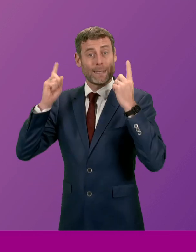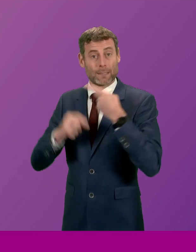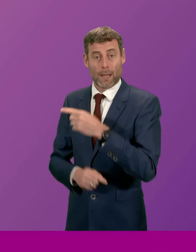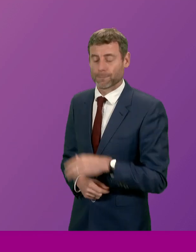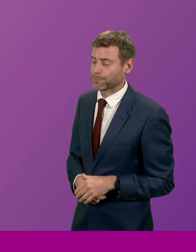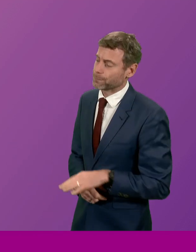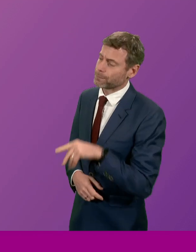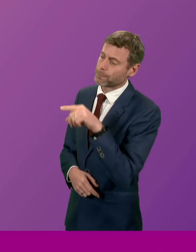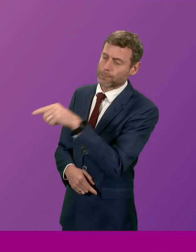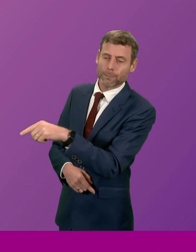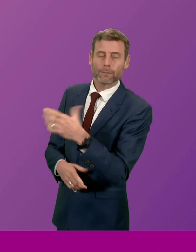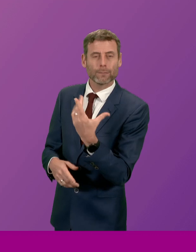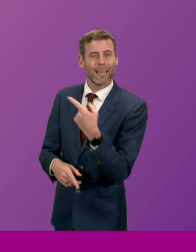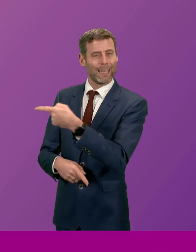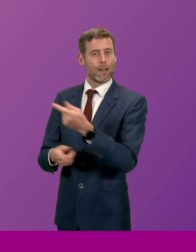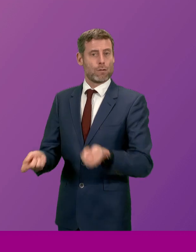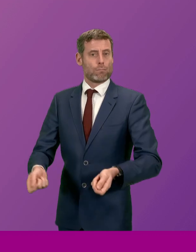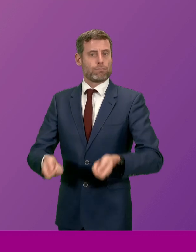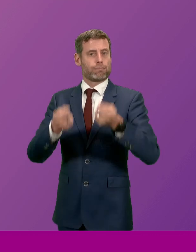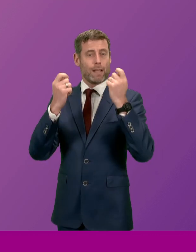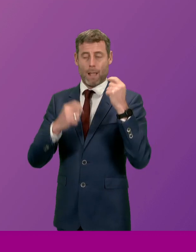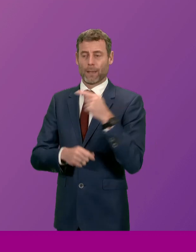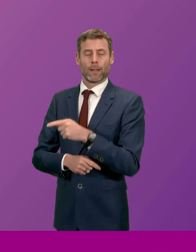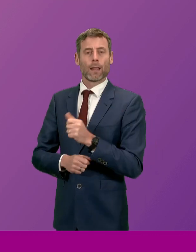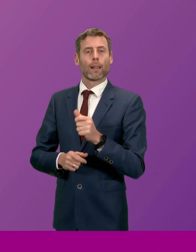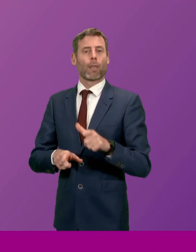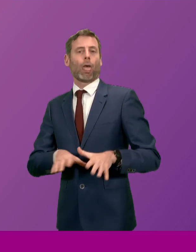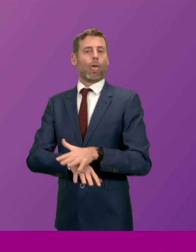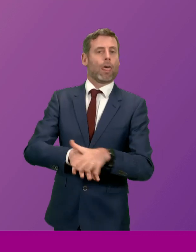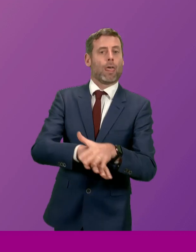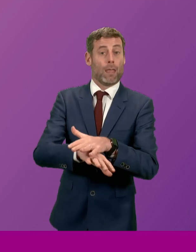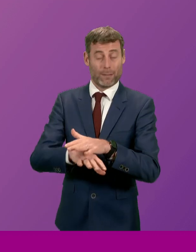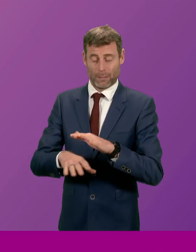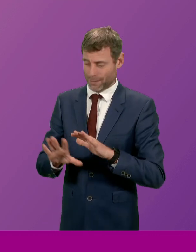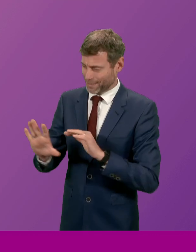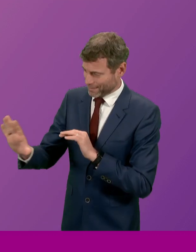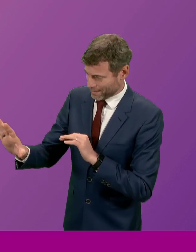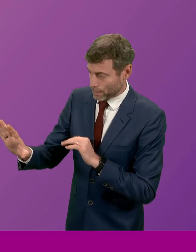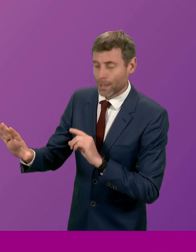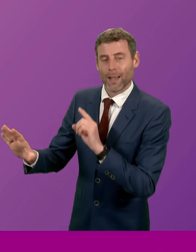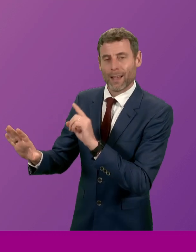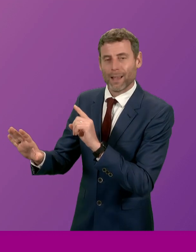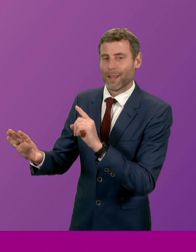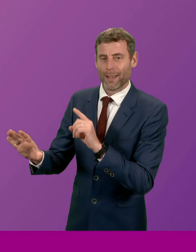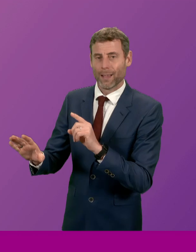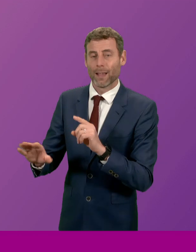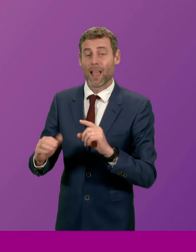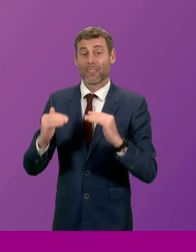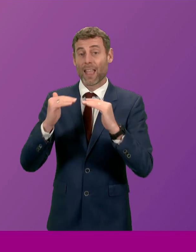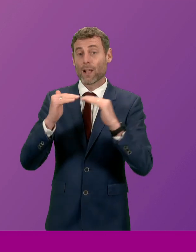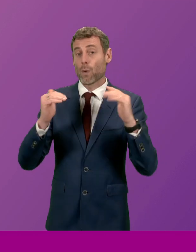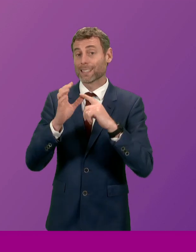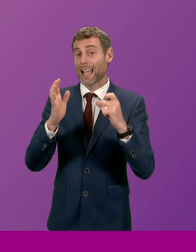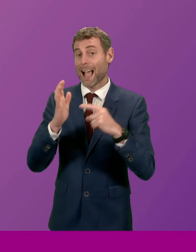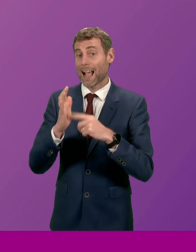The point that Mr Findlay skates past is the significance of the Equality Act 2010,